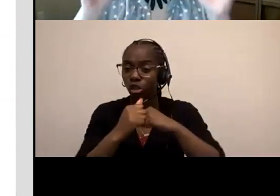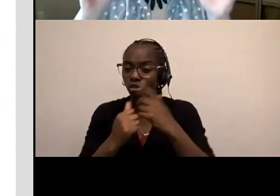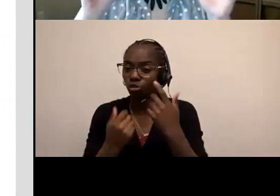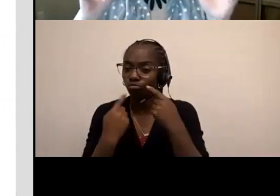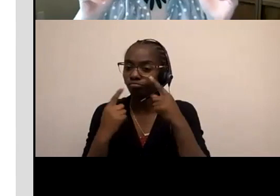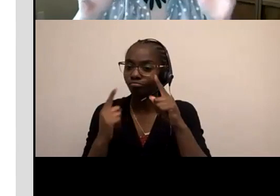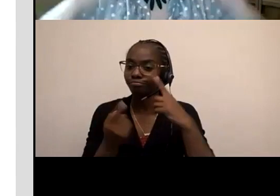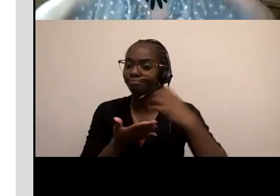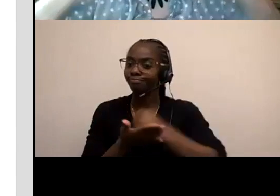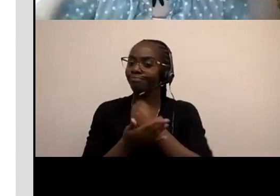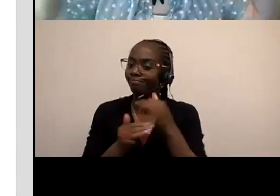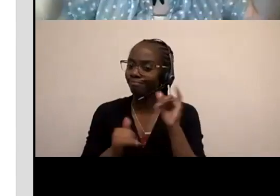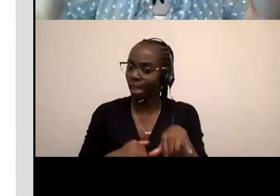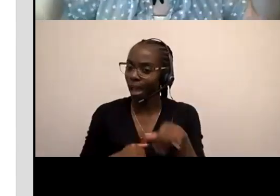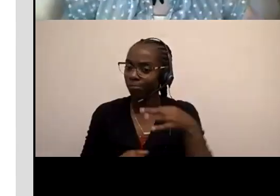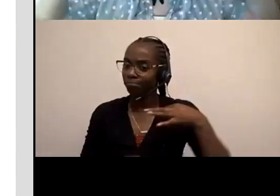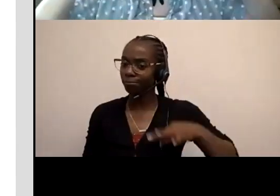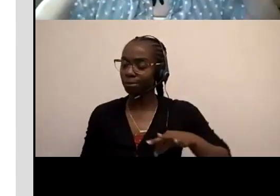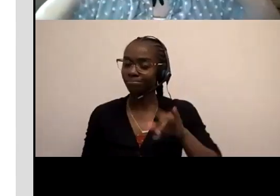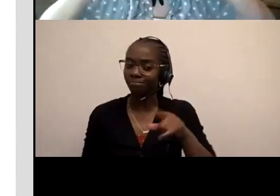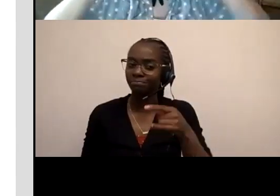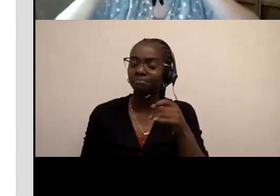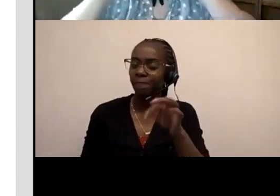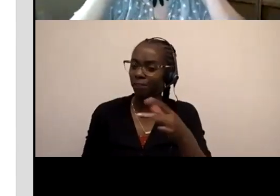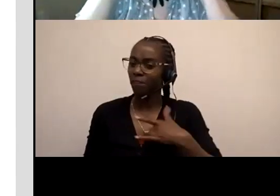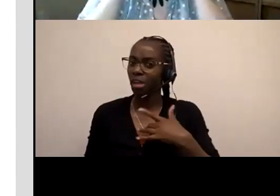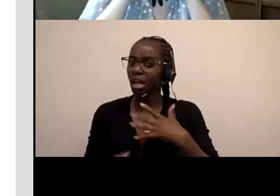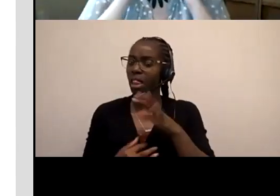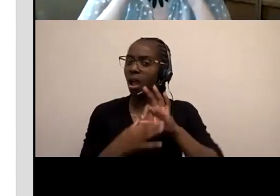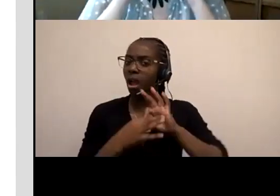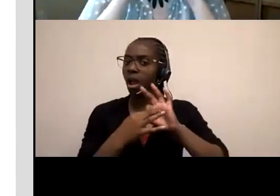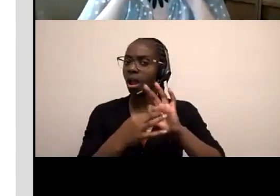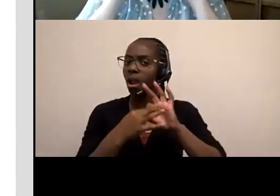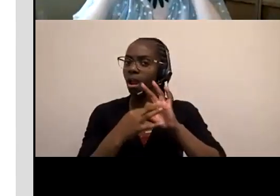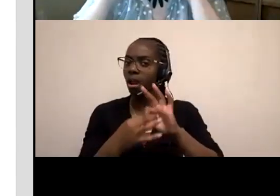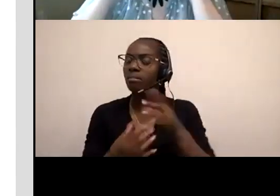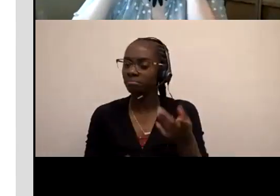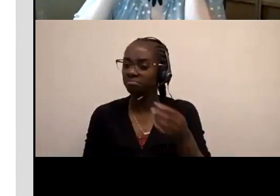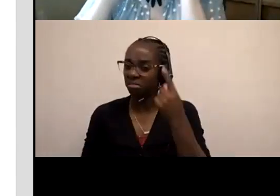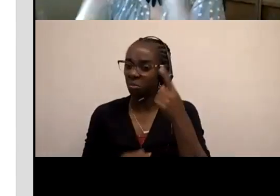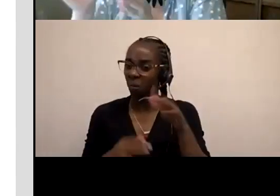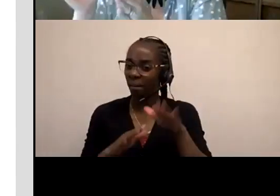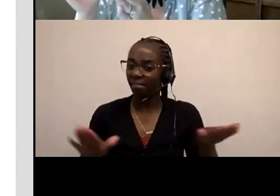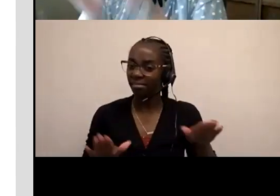KID, IF YOU'RE SAYING THAT'S ME. THIS ONE PARTICULAR KID I HAVE, THIS IS JOHNNY THIS